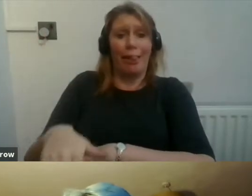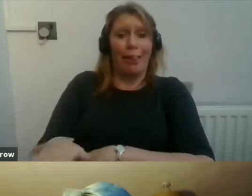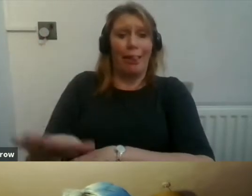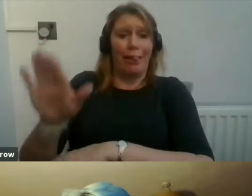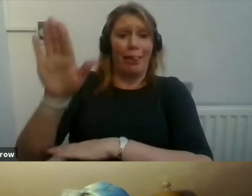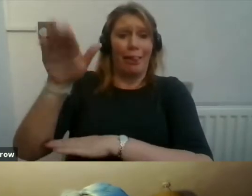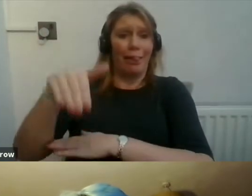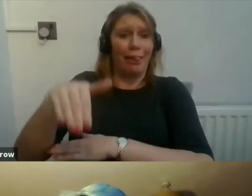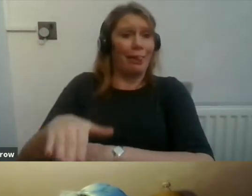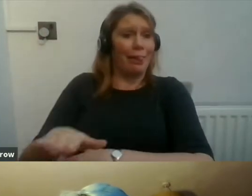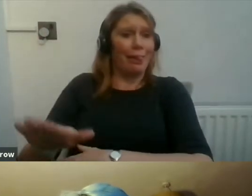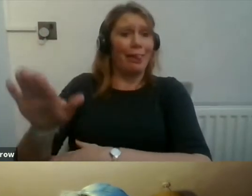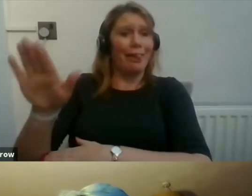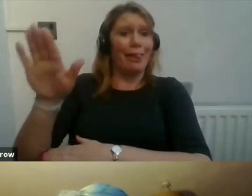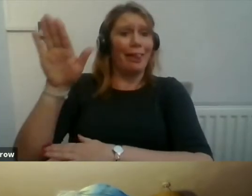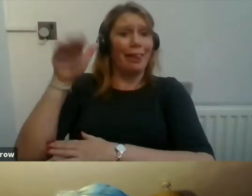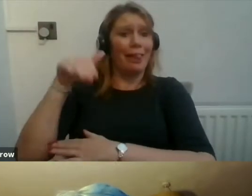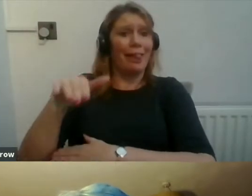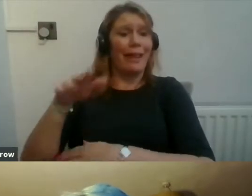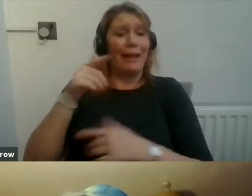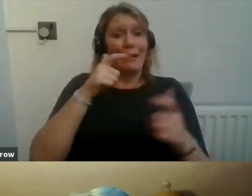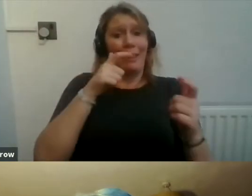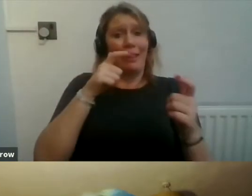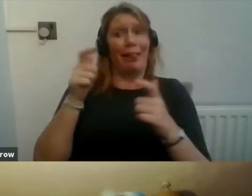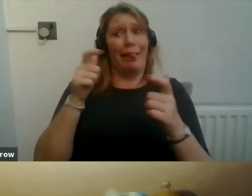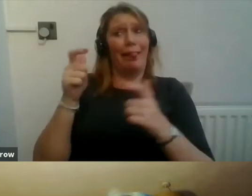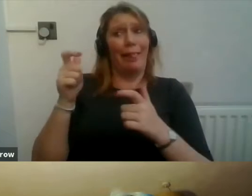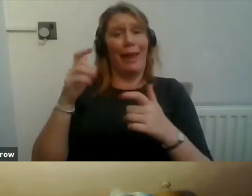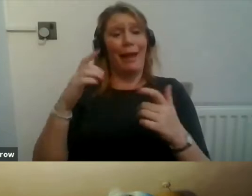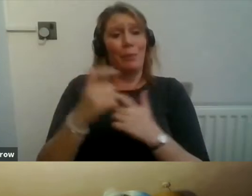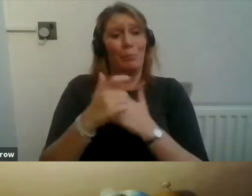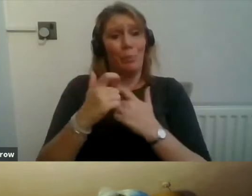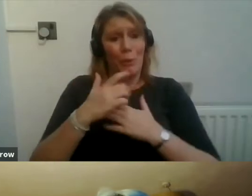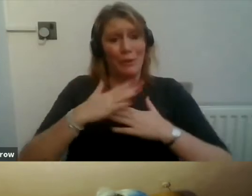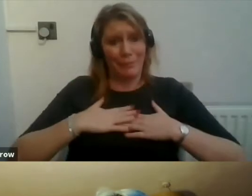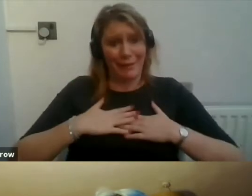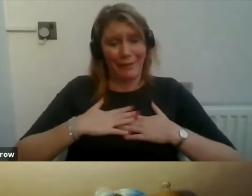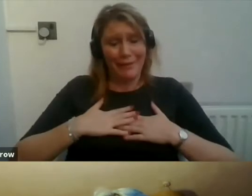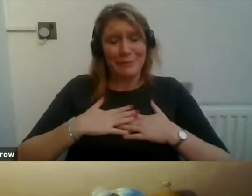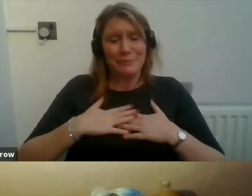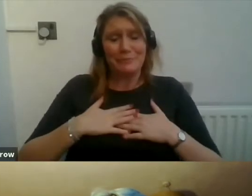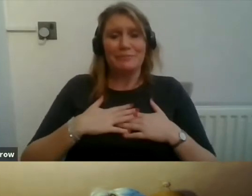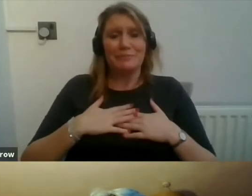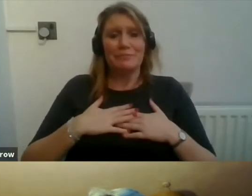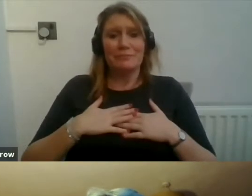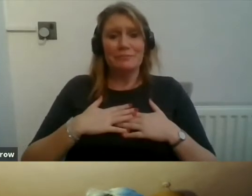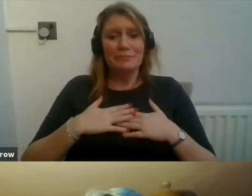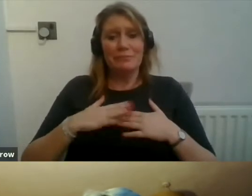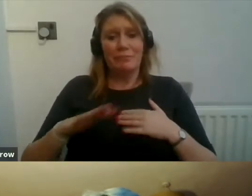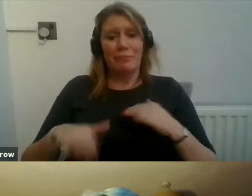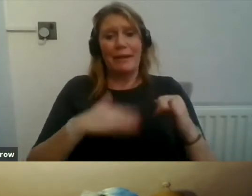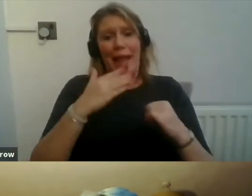distract and amuse me. But we're coming up to the end of the show now. I would